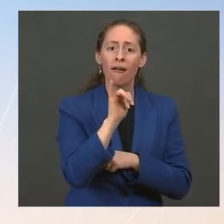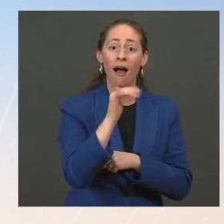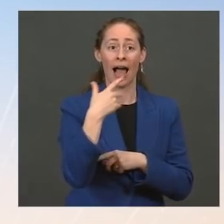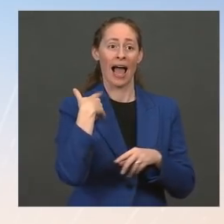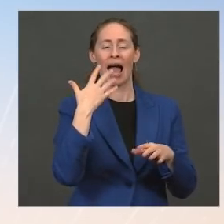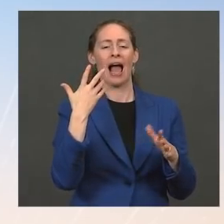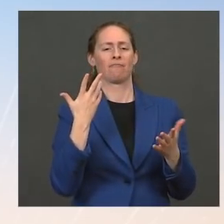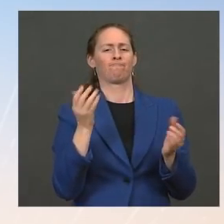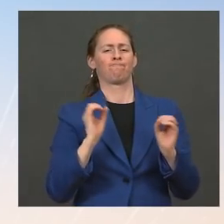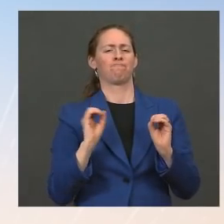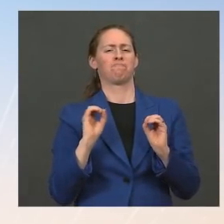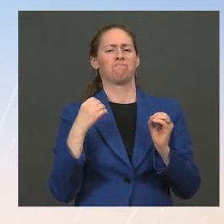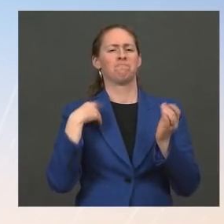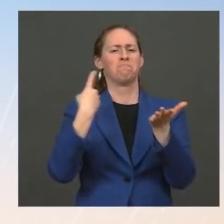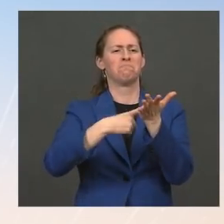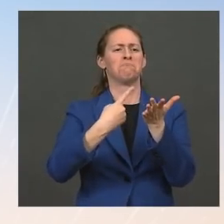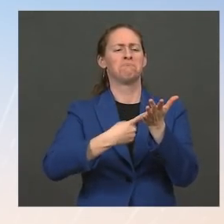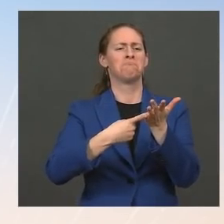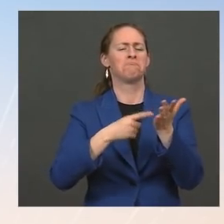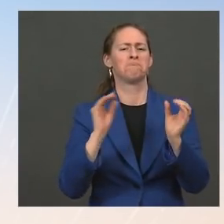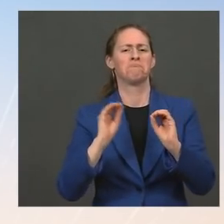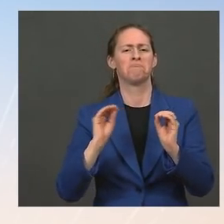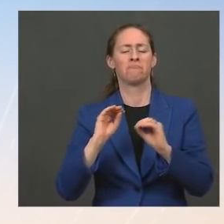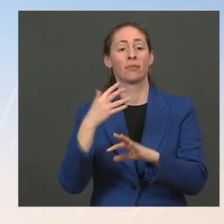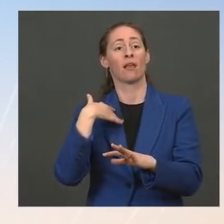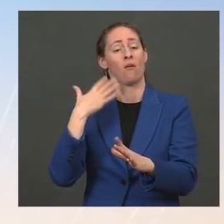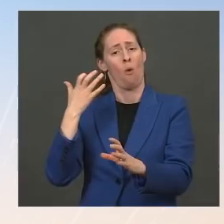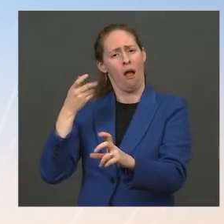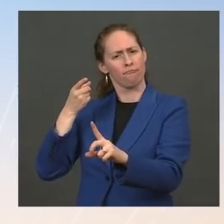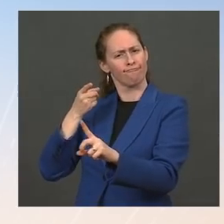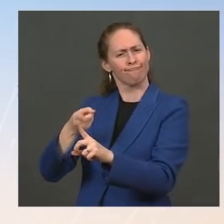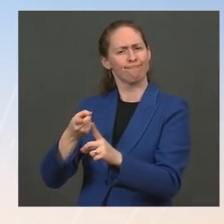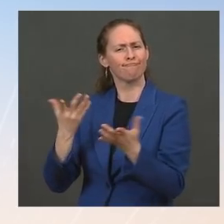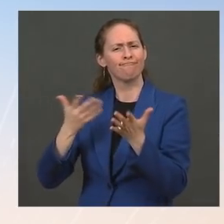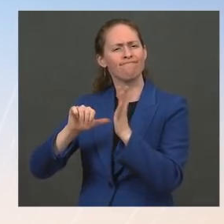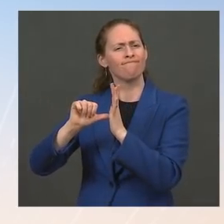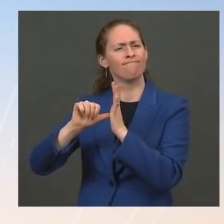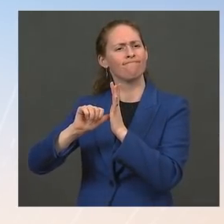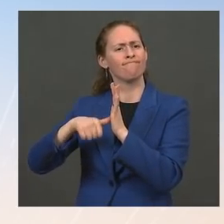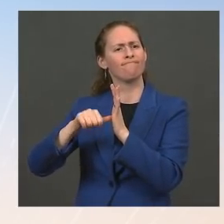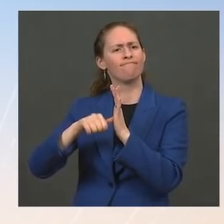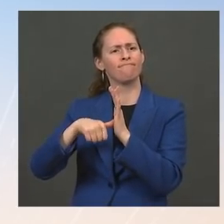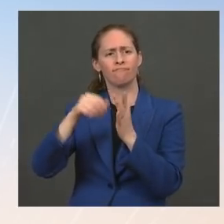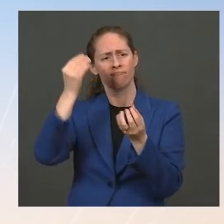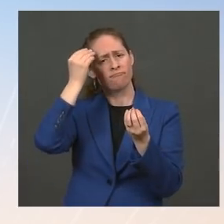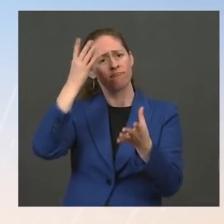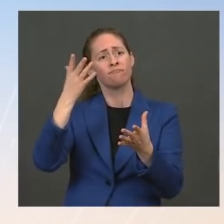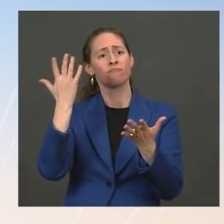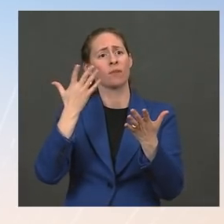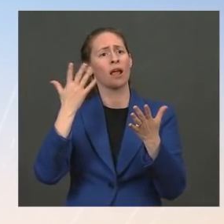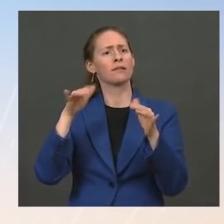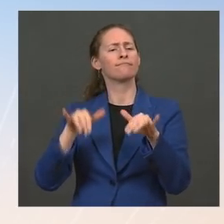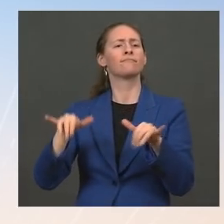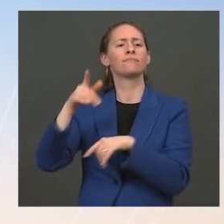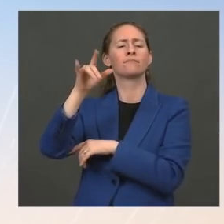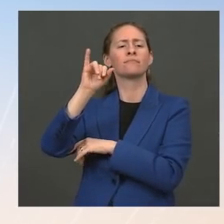It remains a mutual return to full compliance with the JCPOA. This is the best available option to restrict Iran's nuclear program